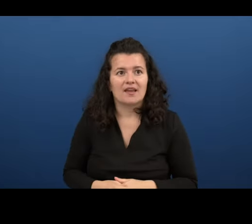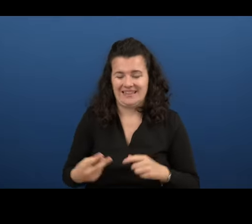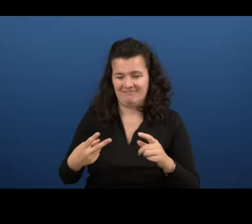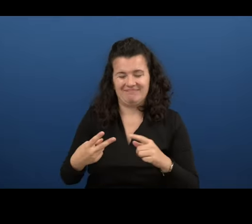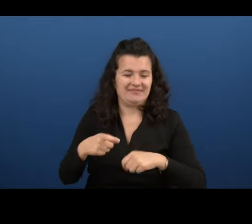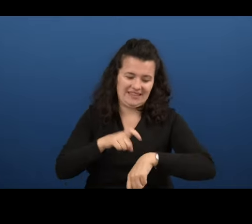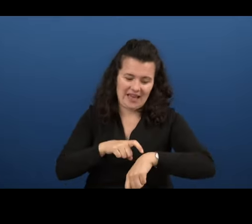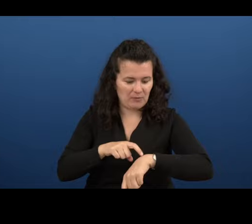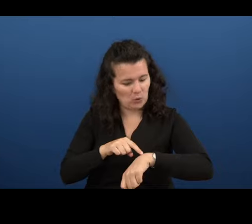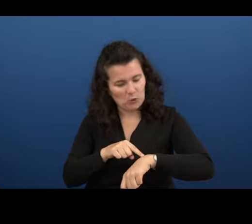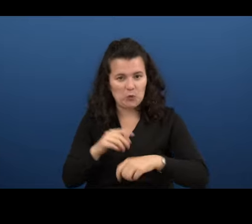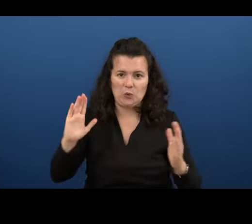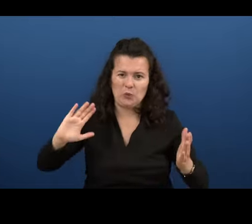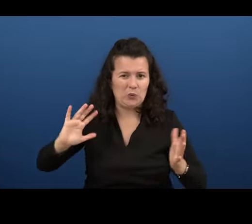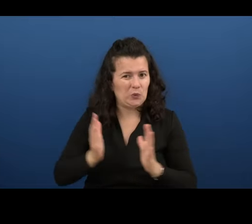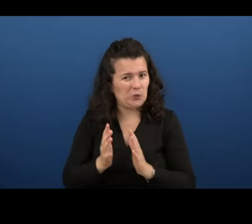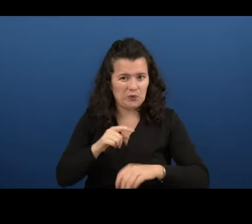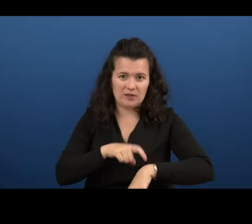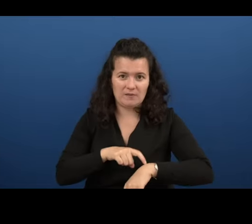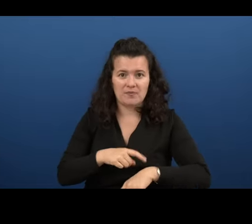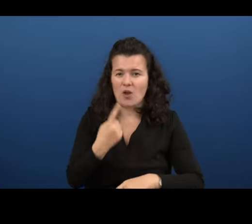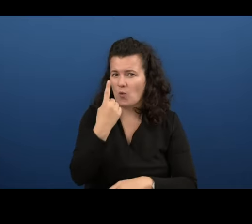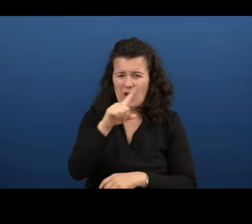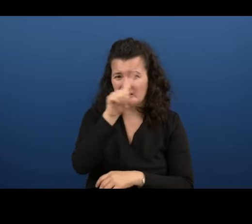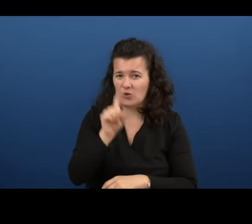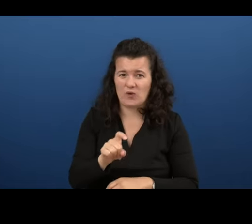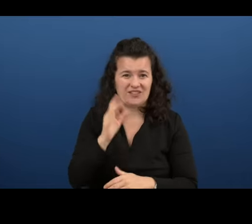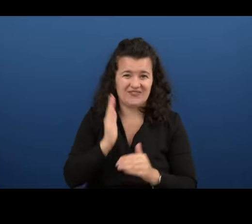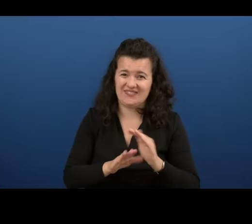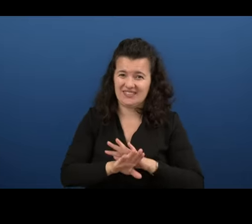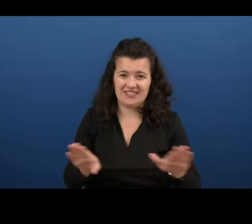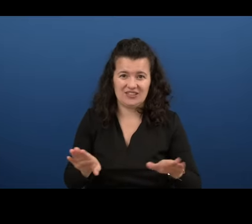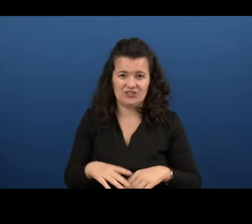but also other than one question we don't have any questions for the q&a session.